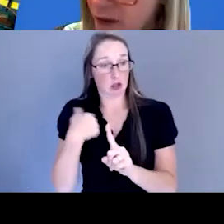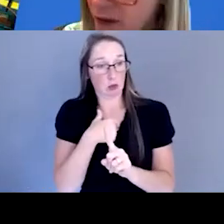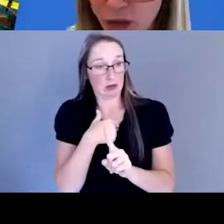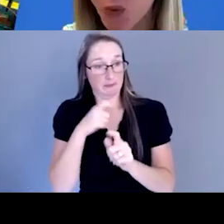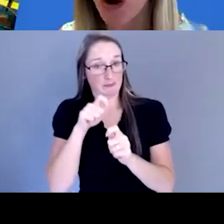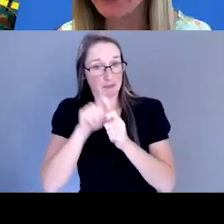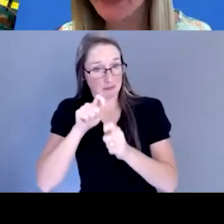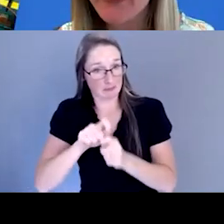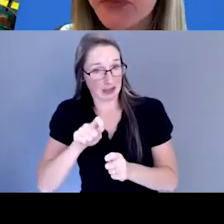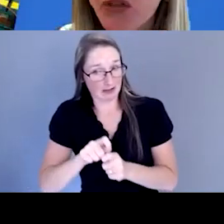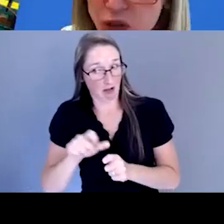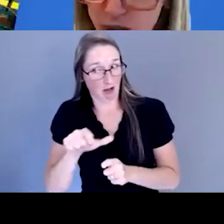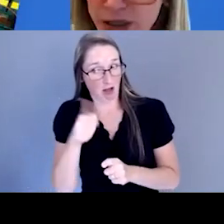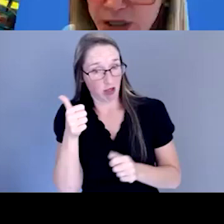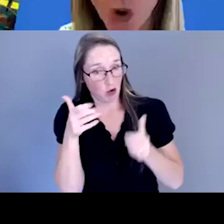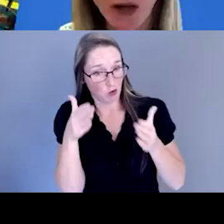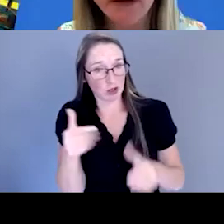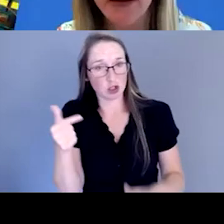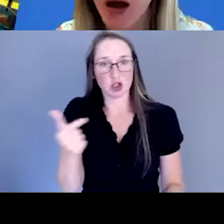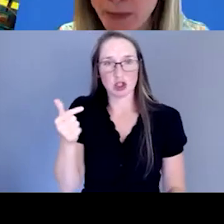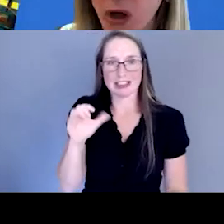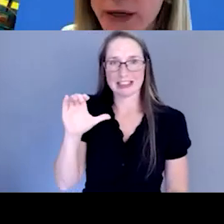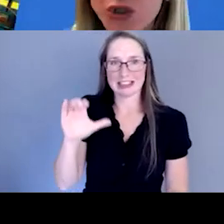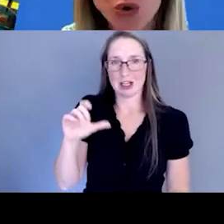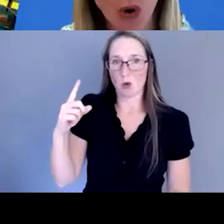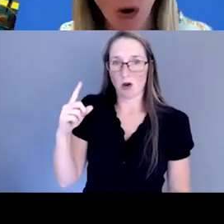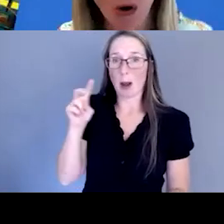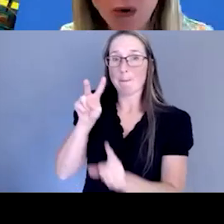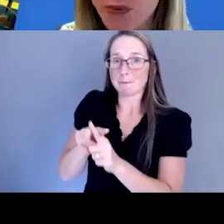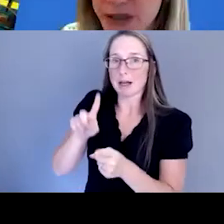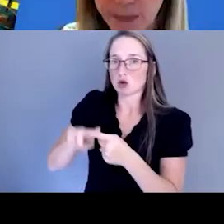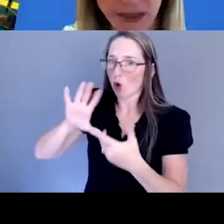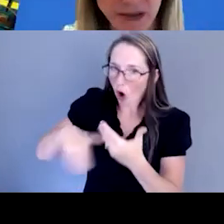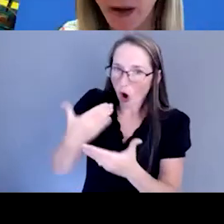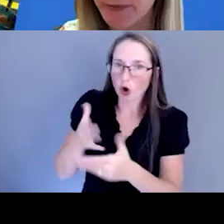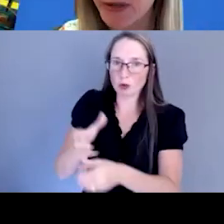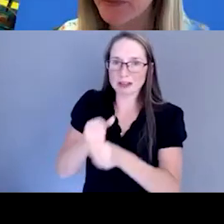otherwise, the GC-1 applies to all recipient types.